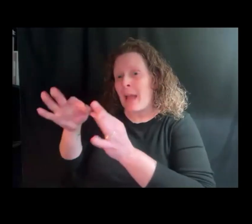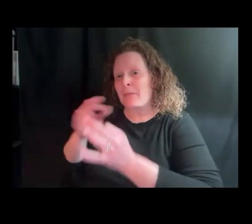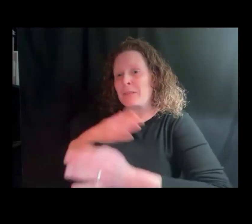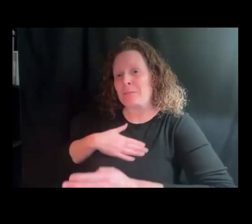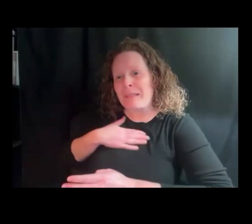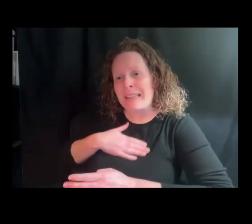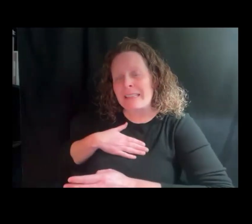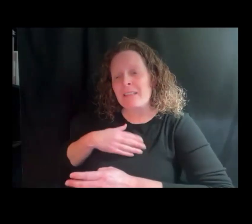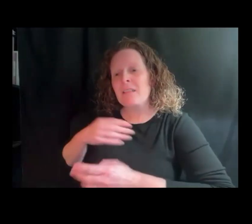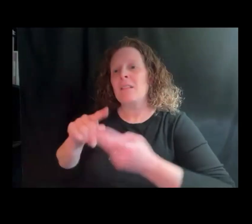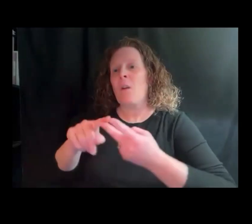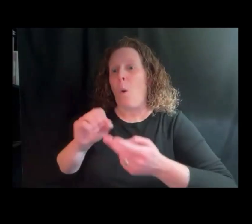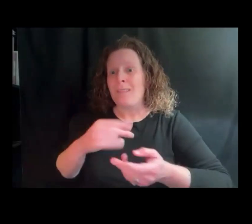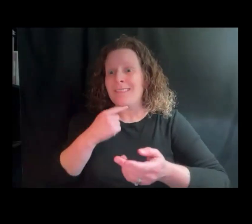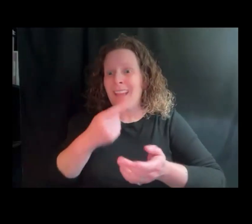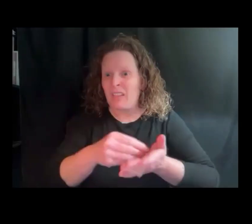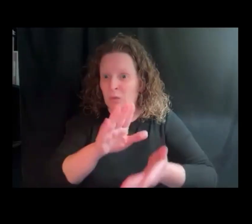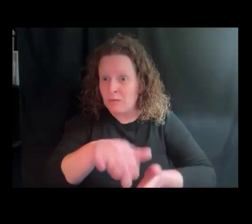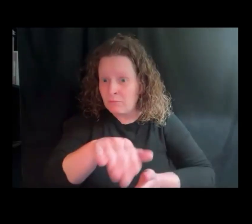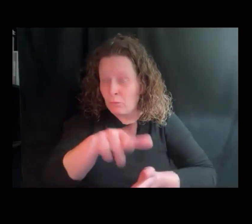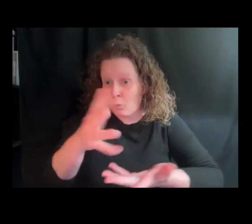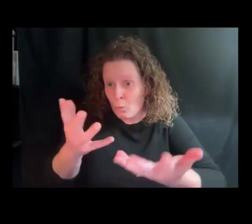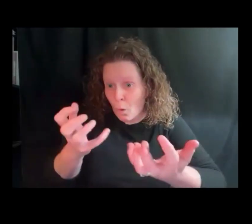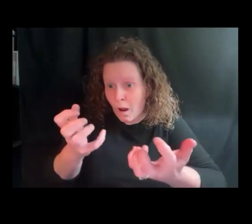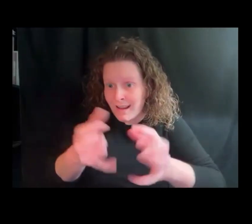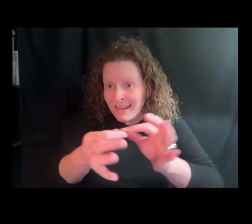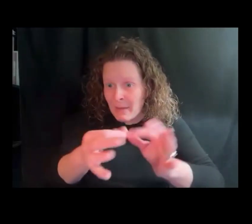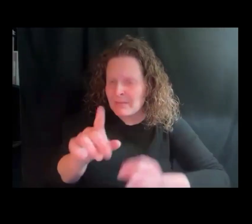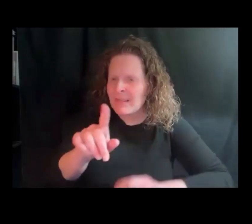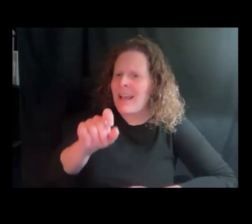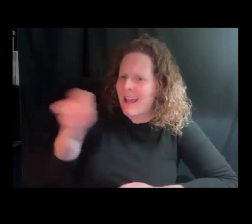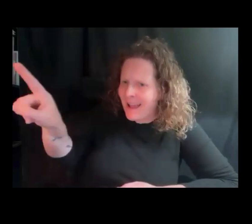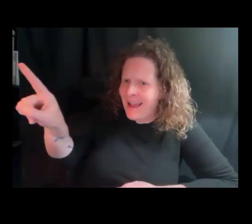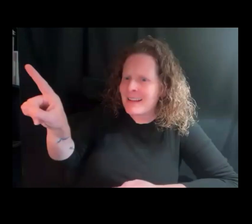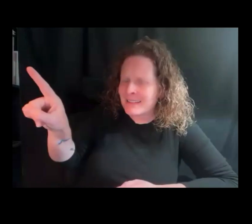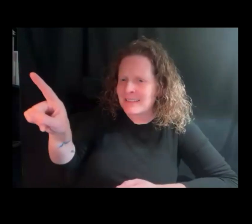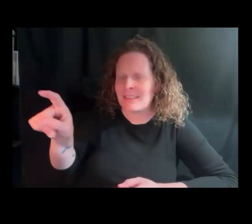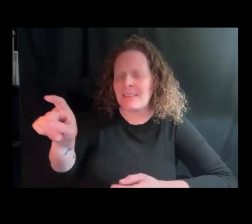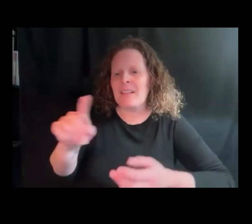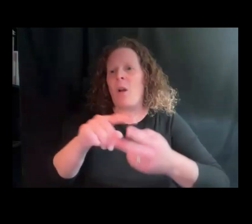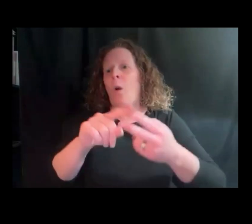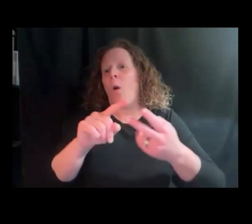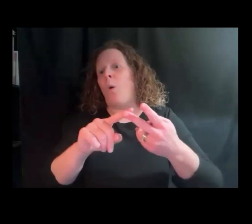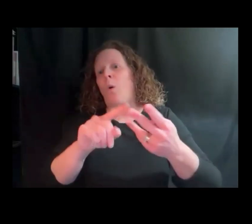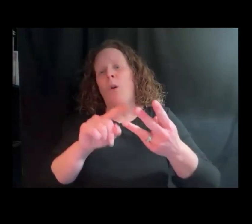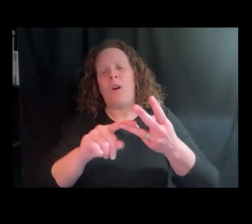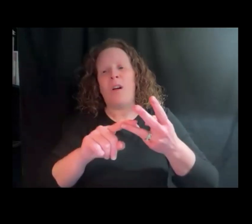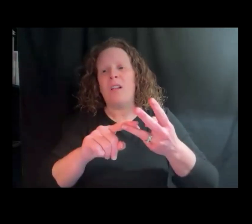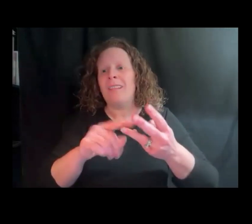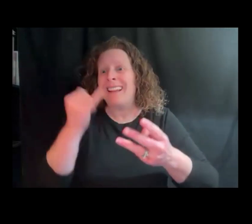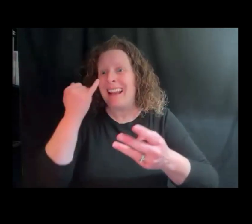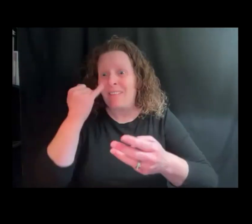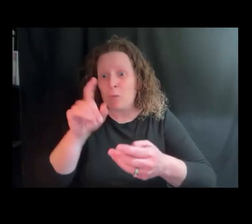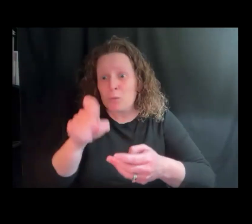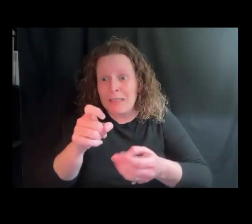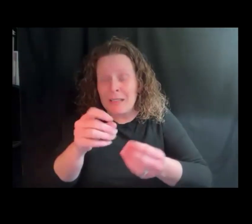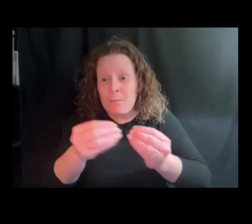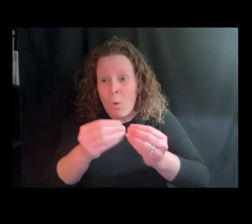no captioning on the videos. Some of these students should be able to say I need captioning. So often the deaf student will